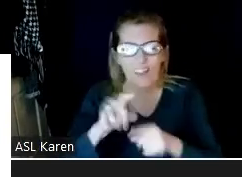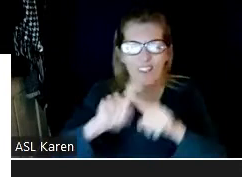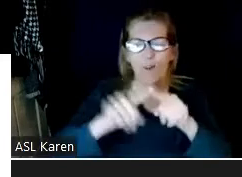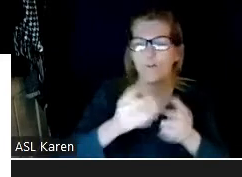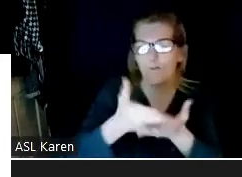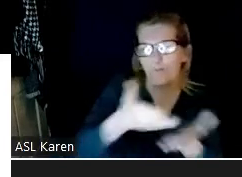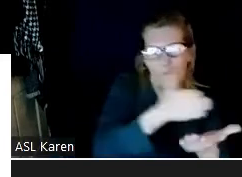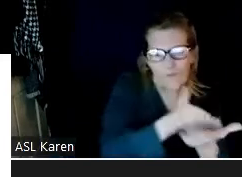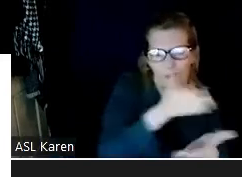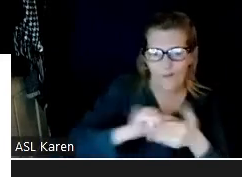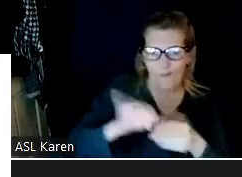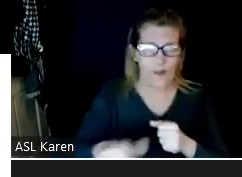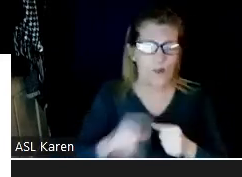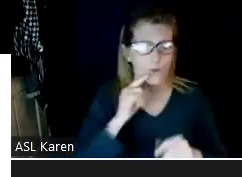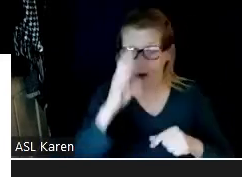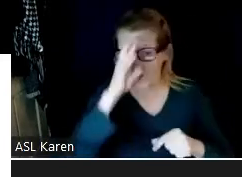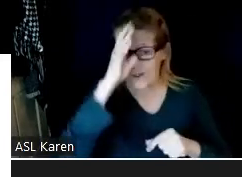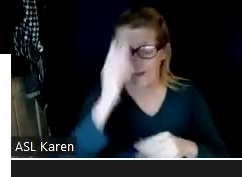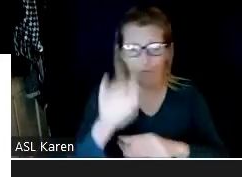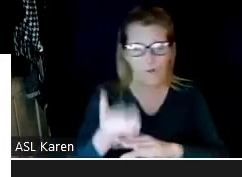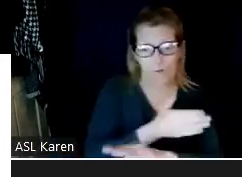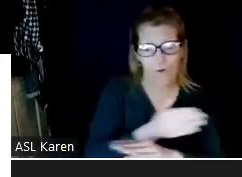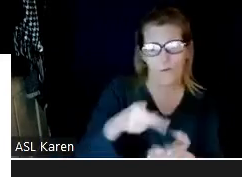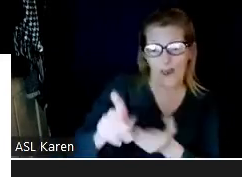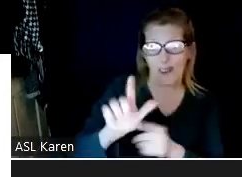It's something that was created before the paid leave program, even existed.